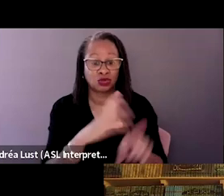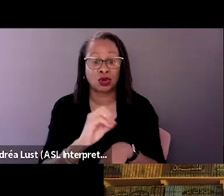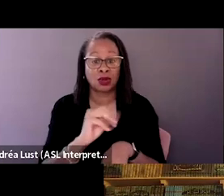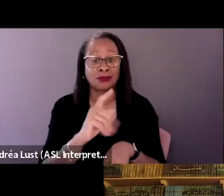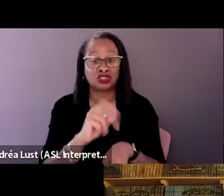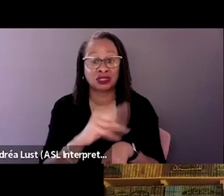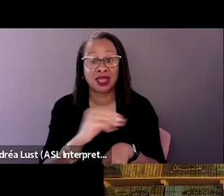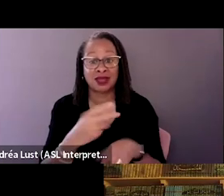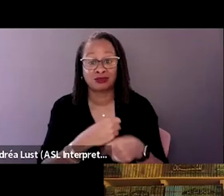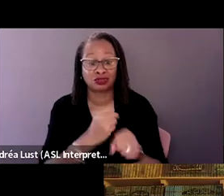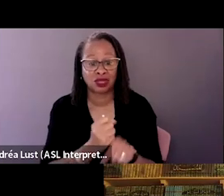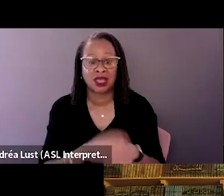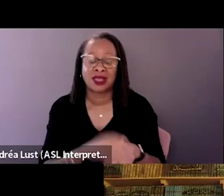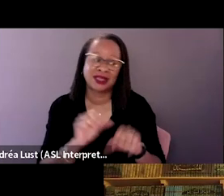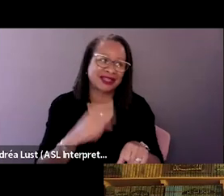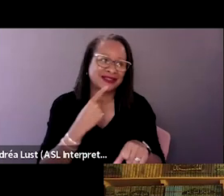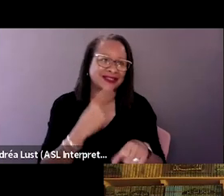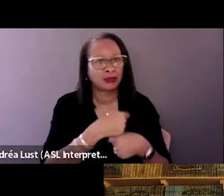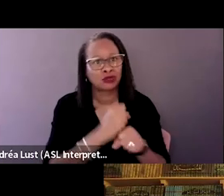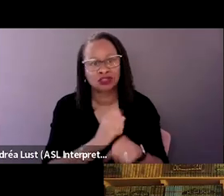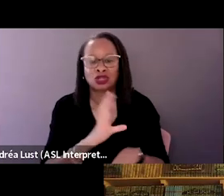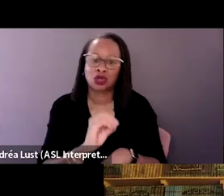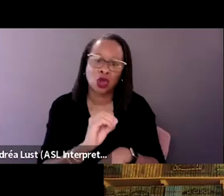You can't say production, co-production, commissioning kind of thing.